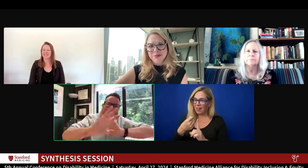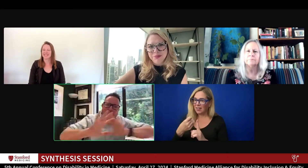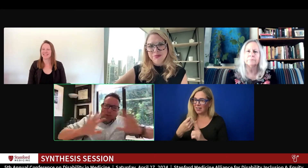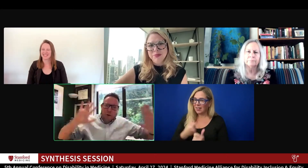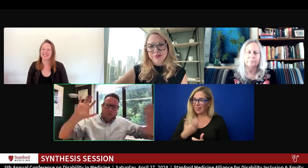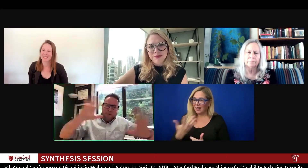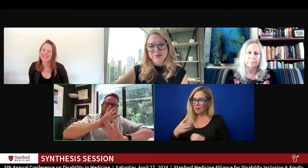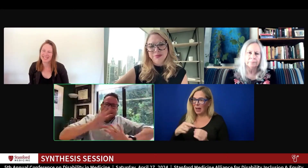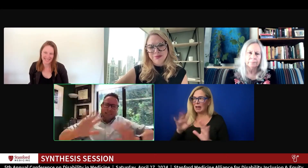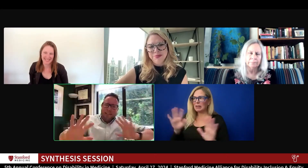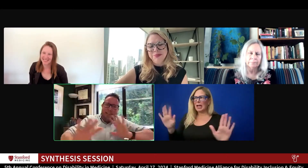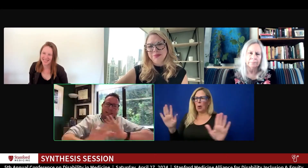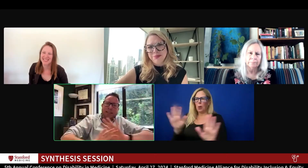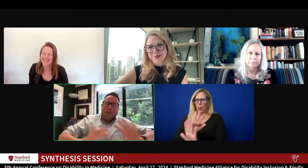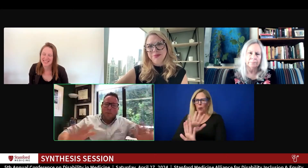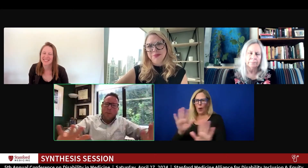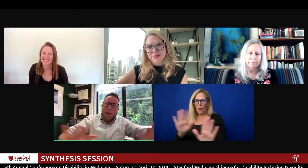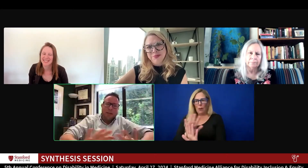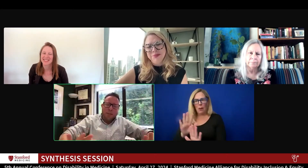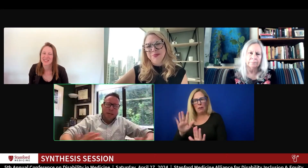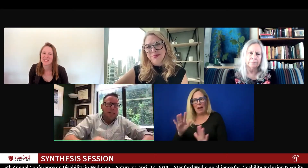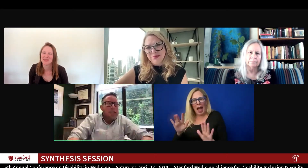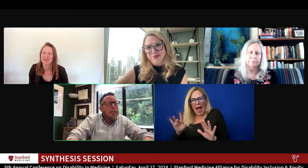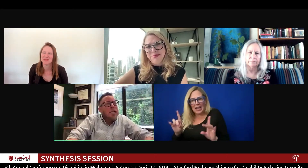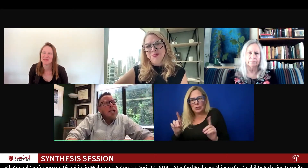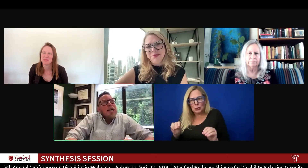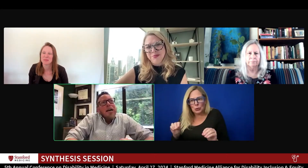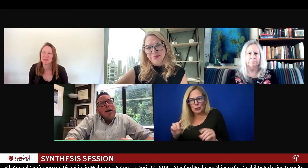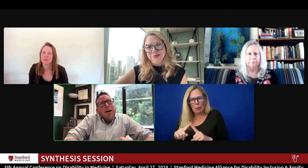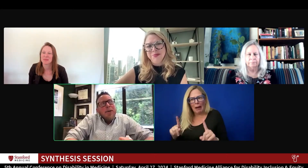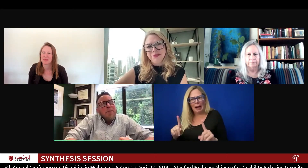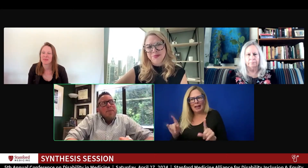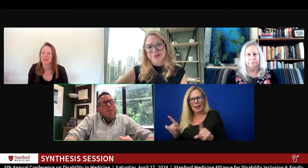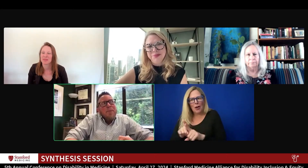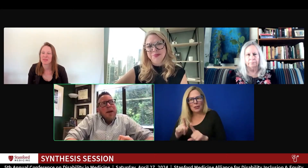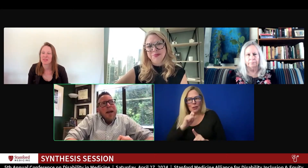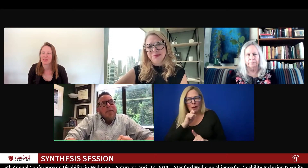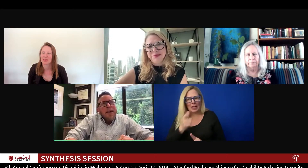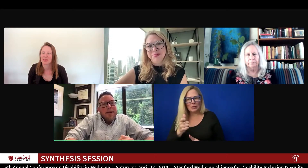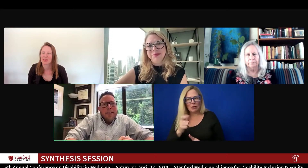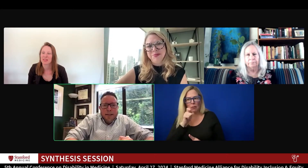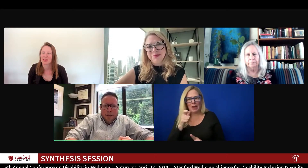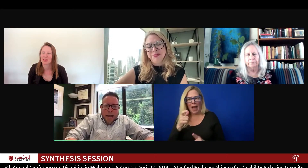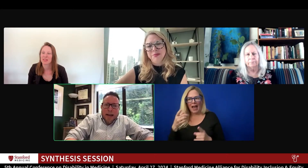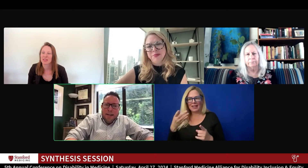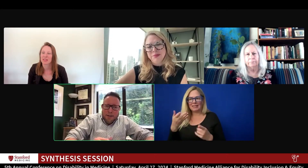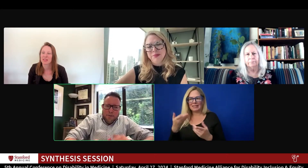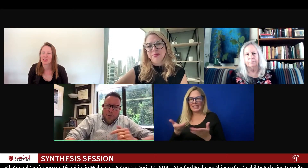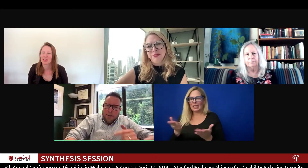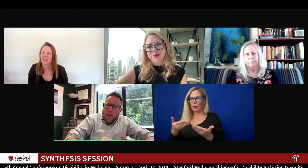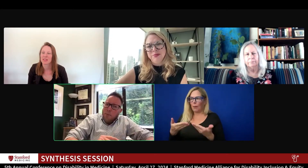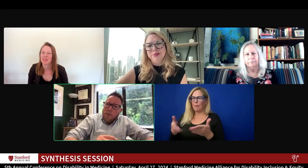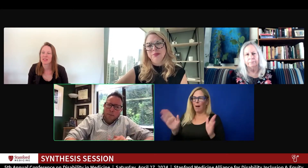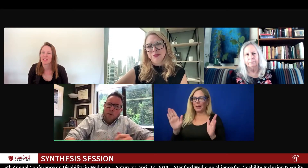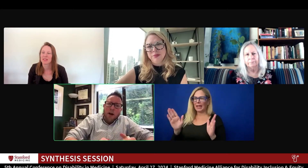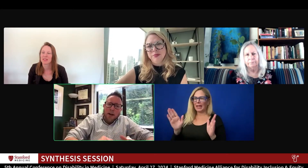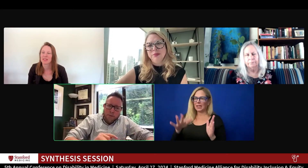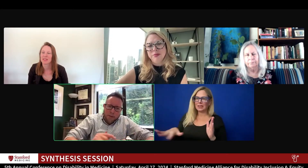right? I don't in these more public spaces. And then that has really opened up a lot of